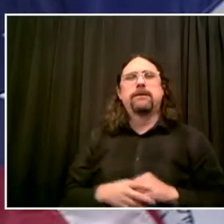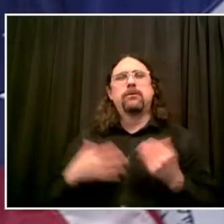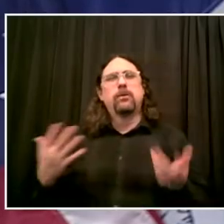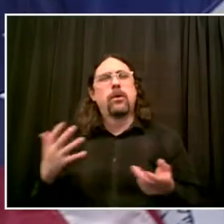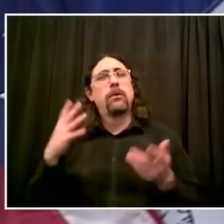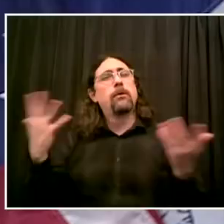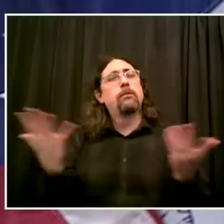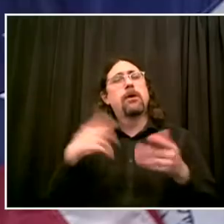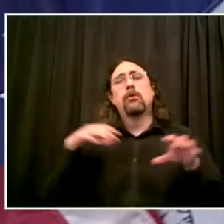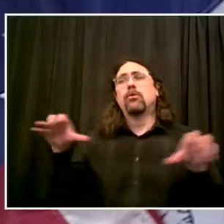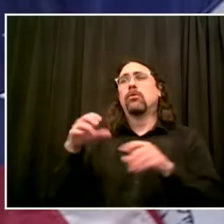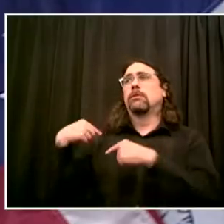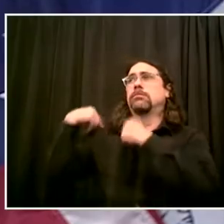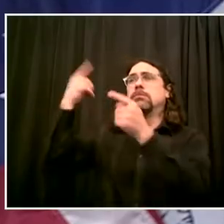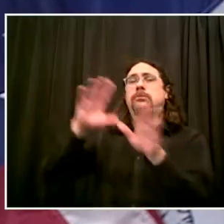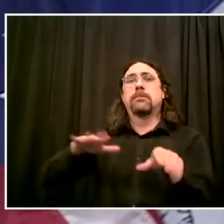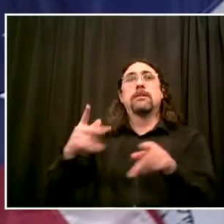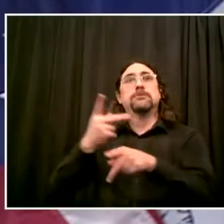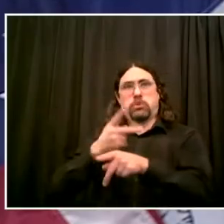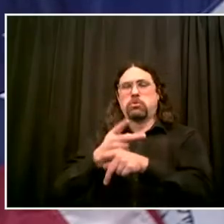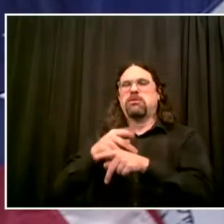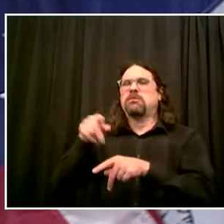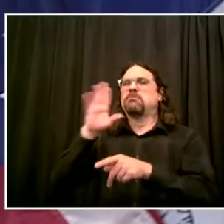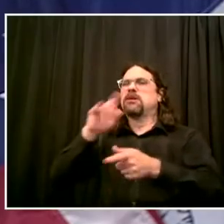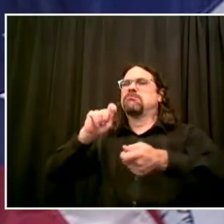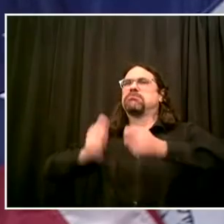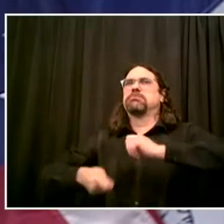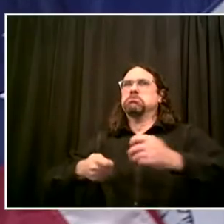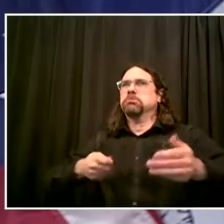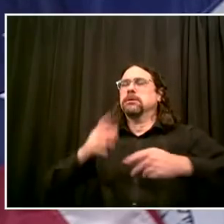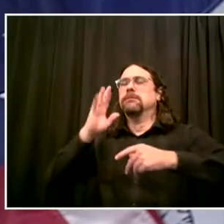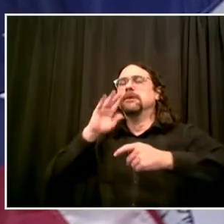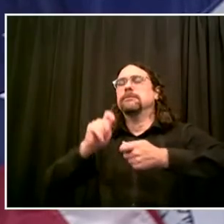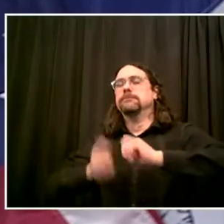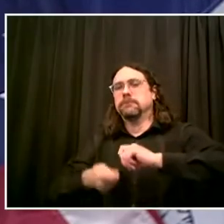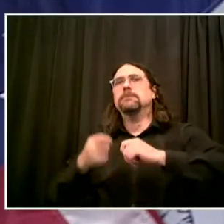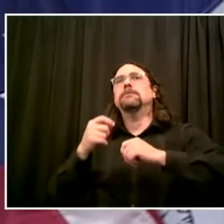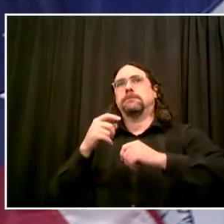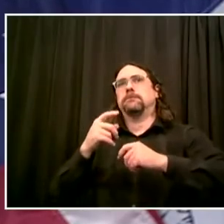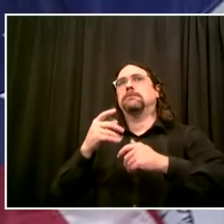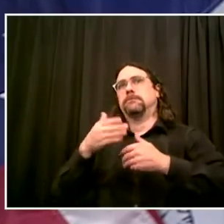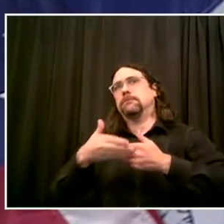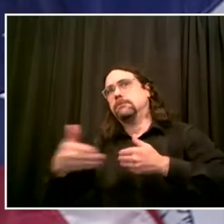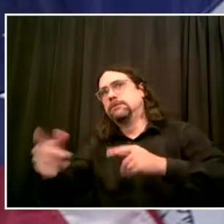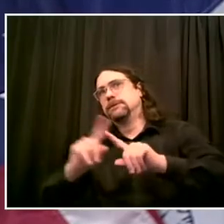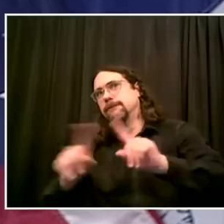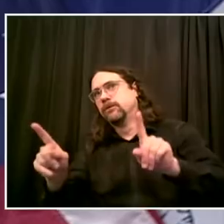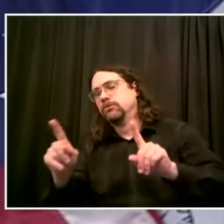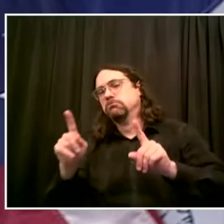ARE GOING TO NEED THEM DEEPLY AS WE GO THROUGH